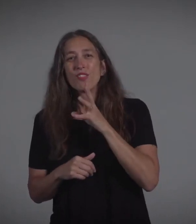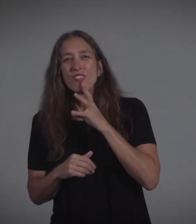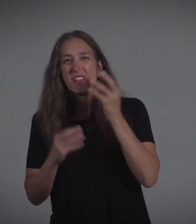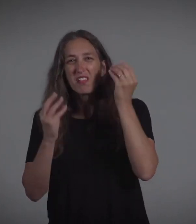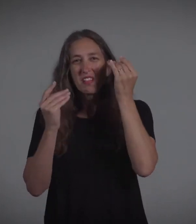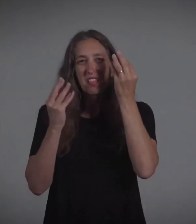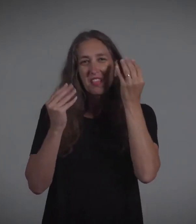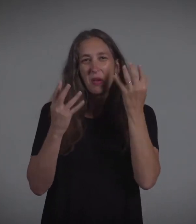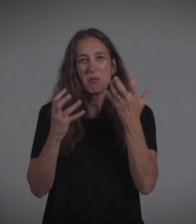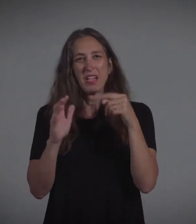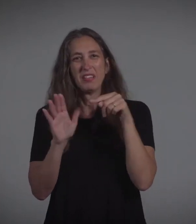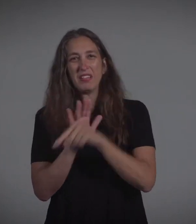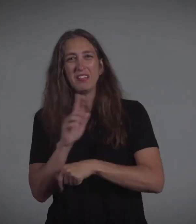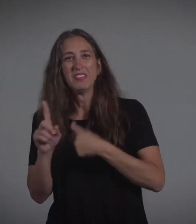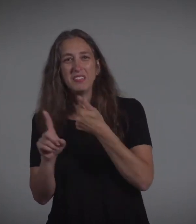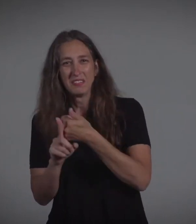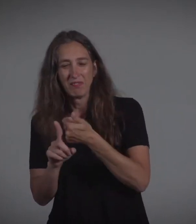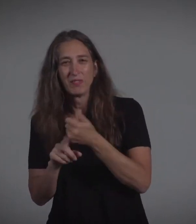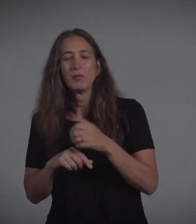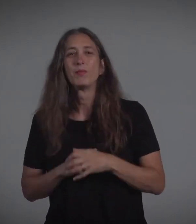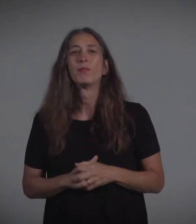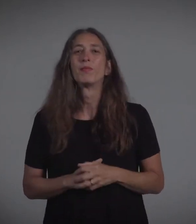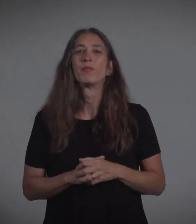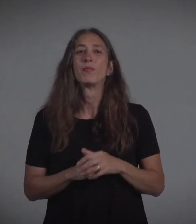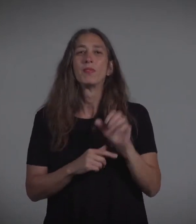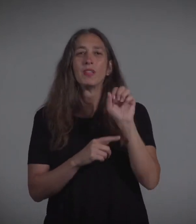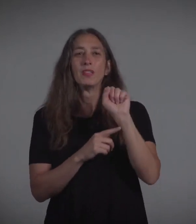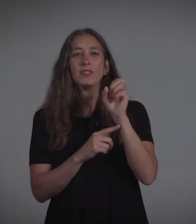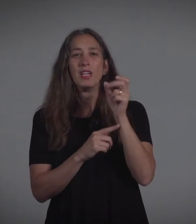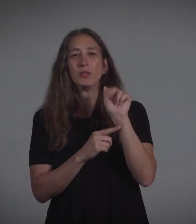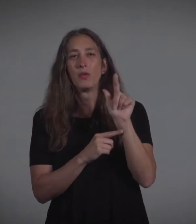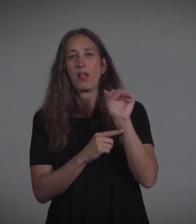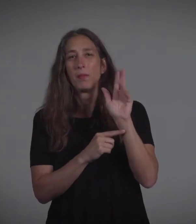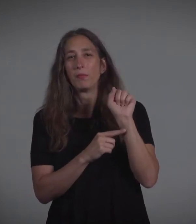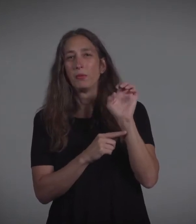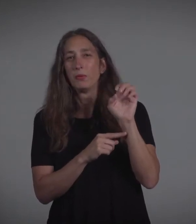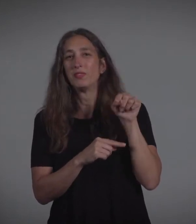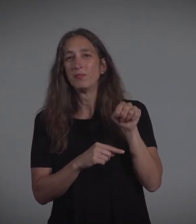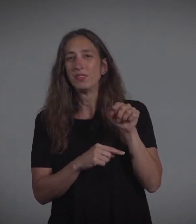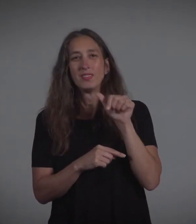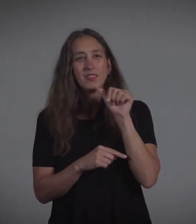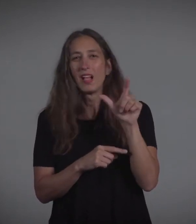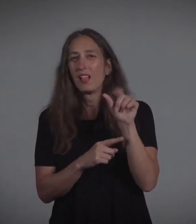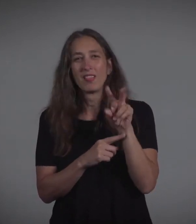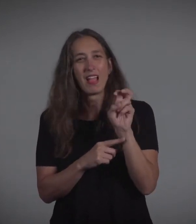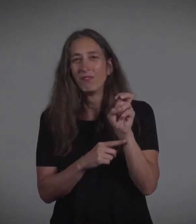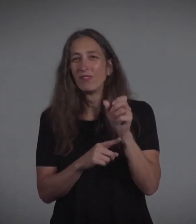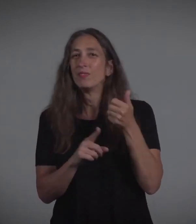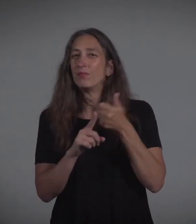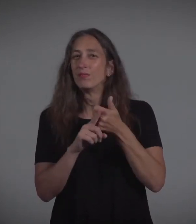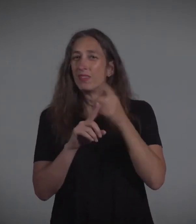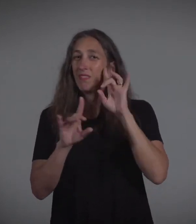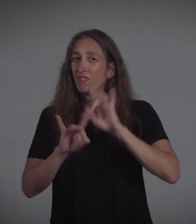They may start thinking and talking about suicide. Sexual abuse is not love.